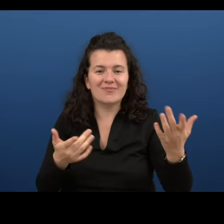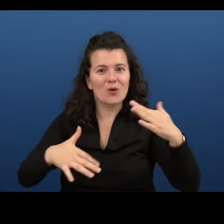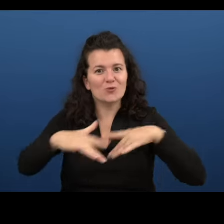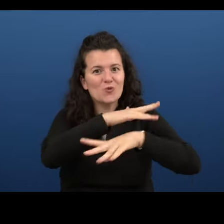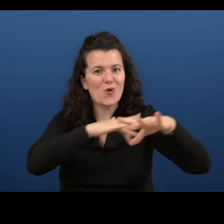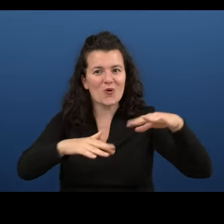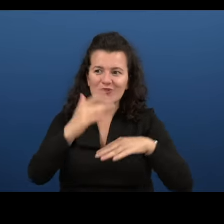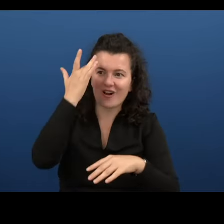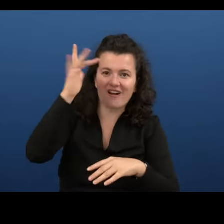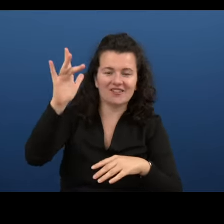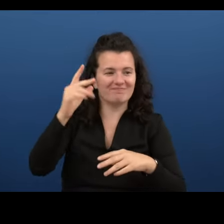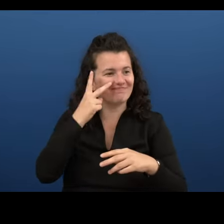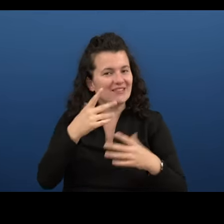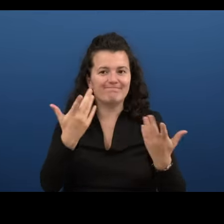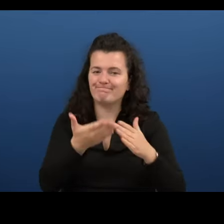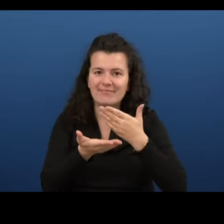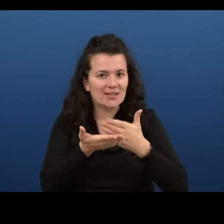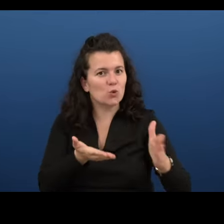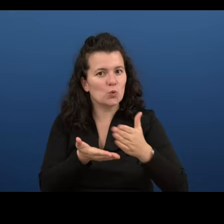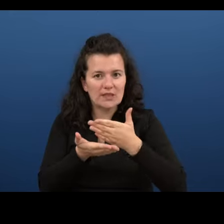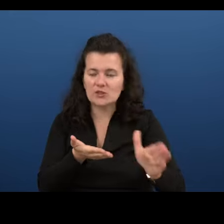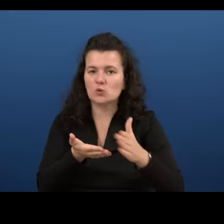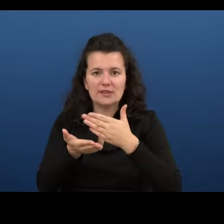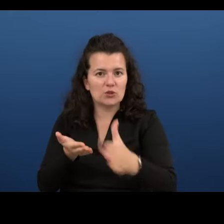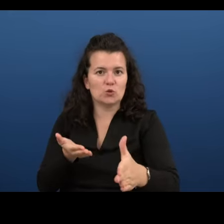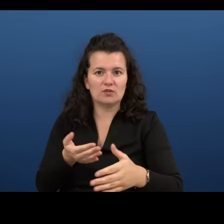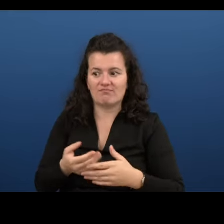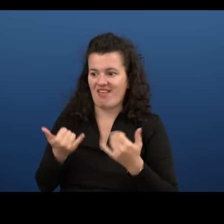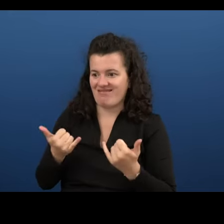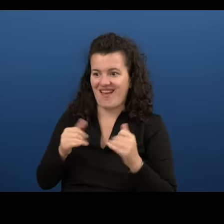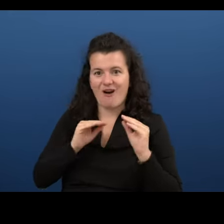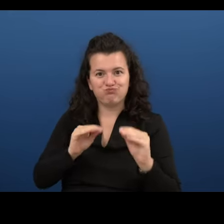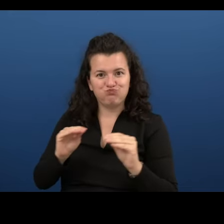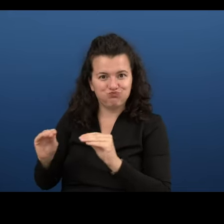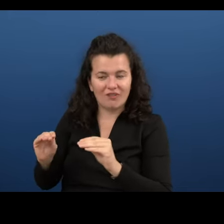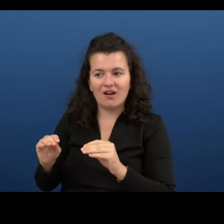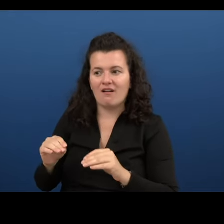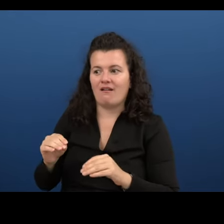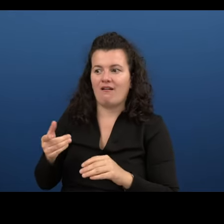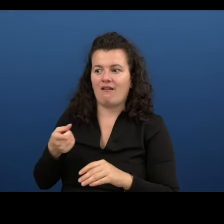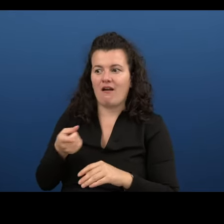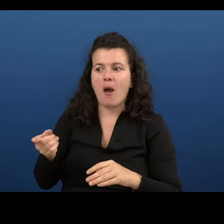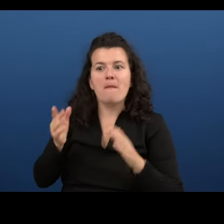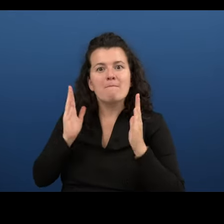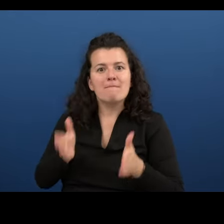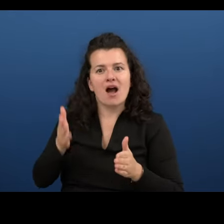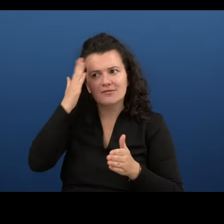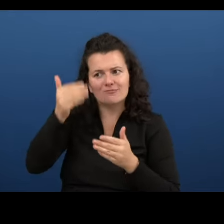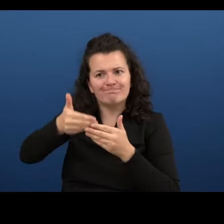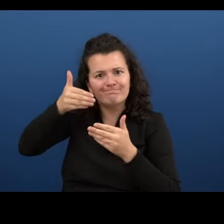attitudes so by having a program that doesn't demand prior academic qualifications, we're